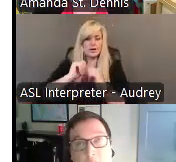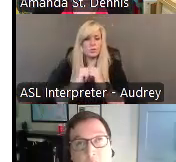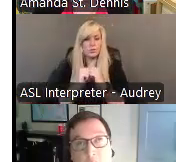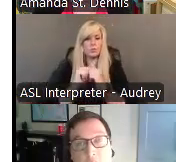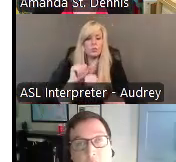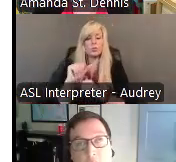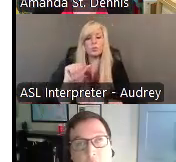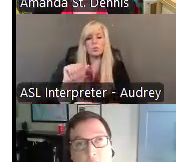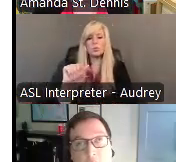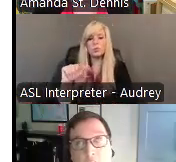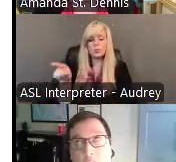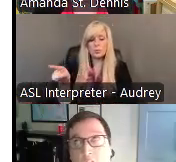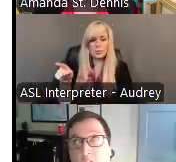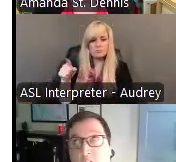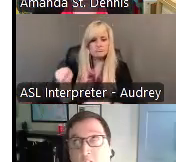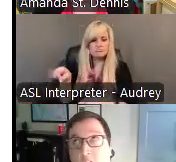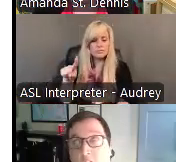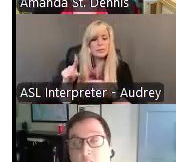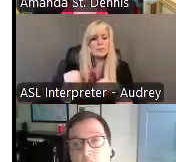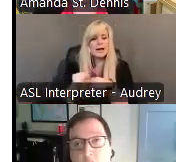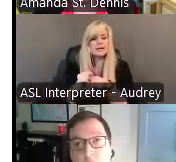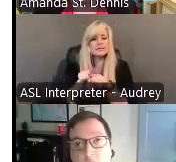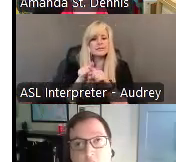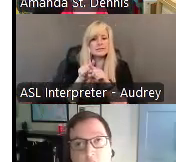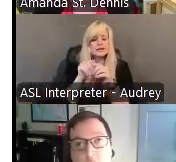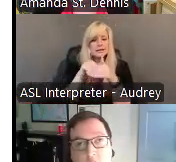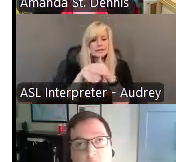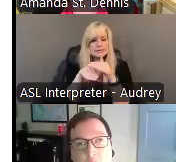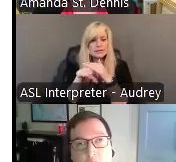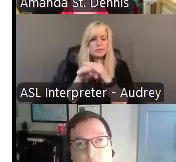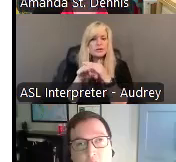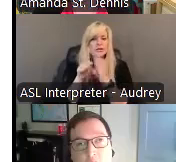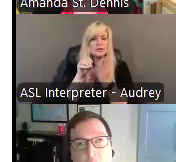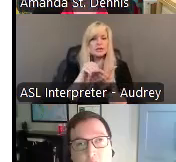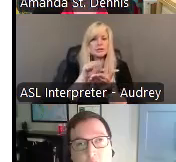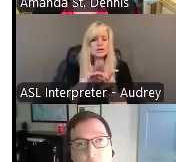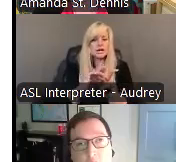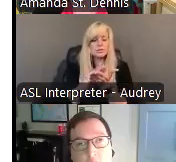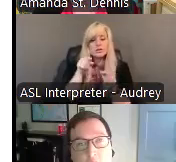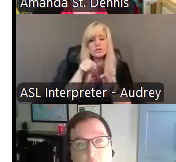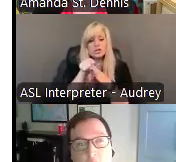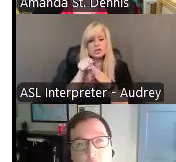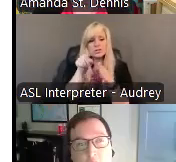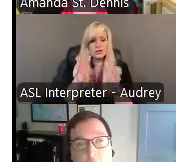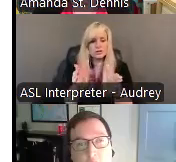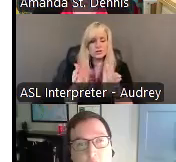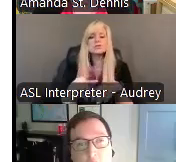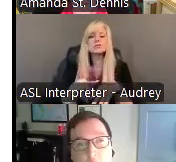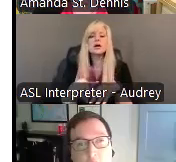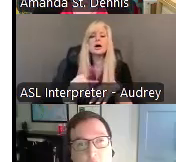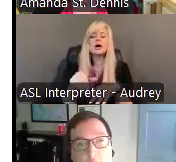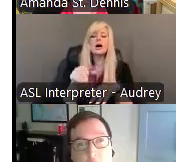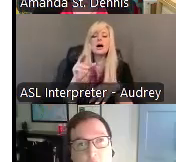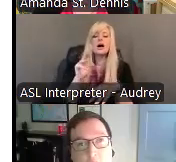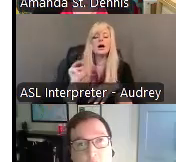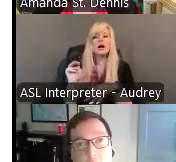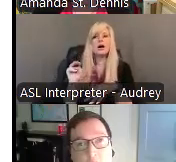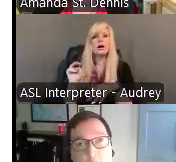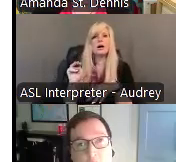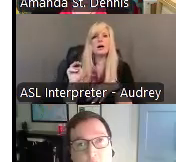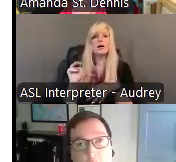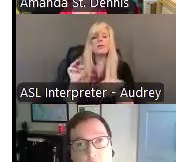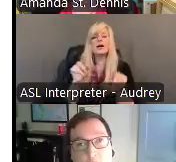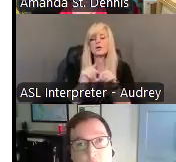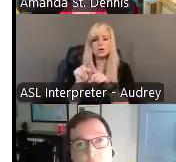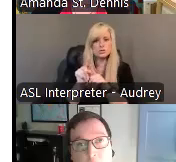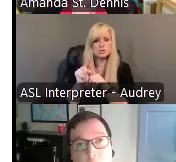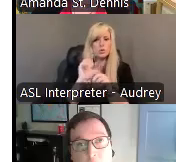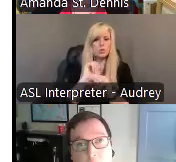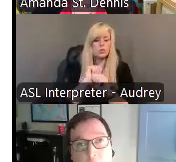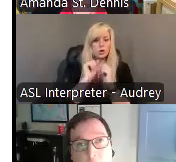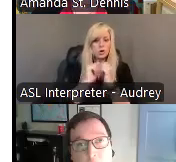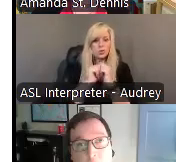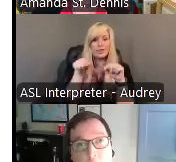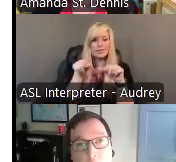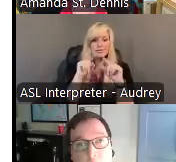an accessibility remediation or documentation specialist as well as working with this team